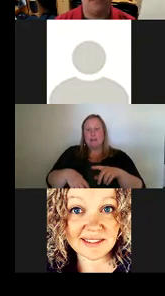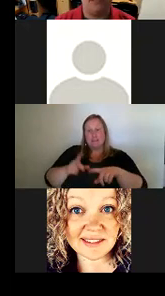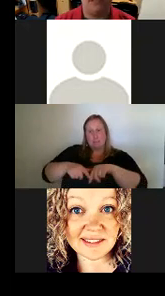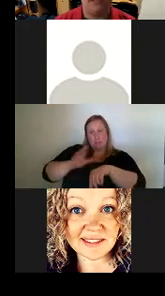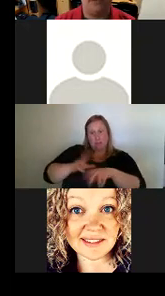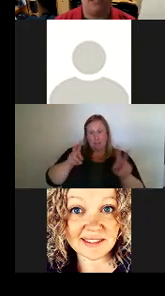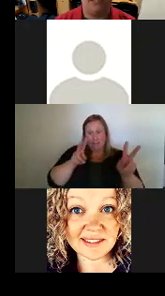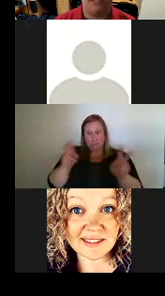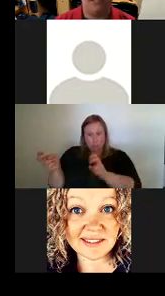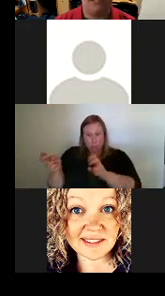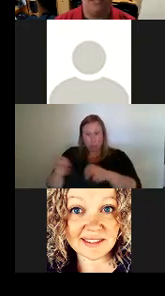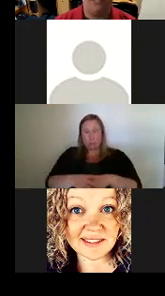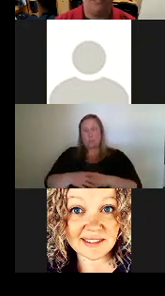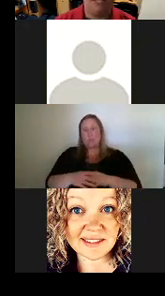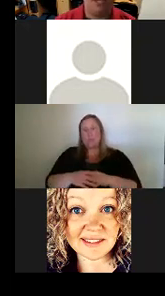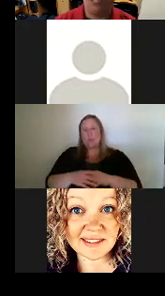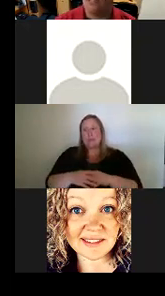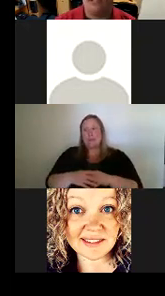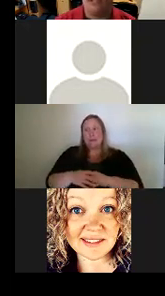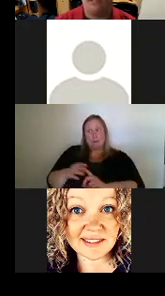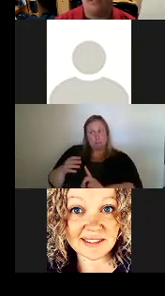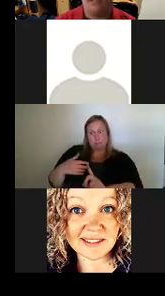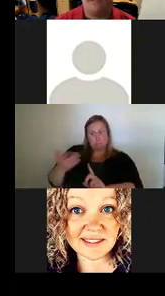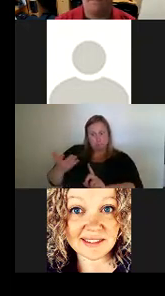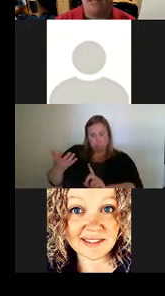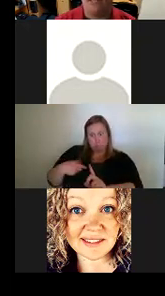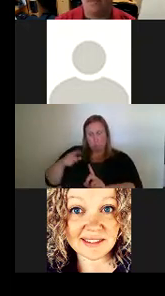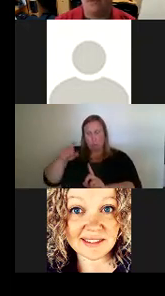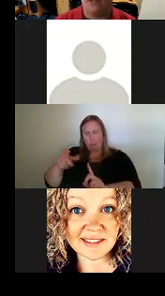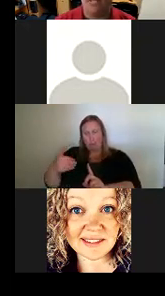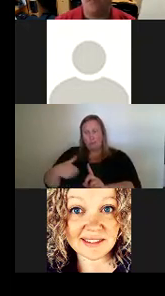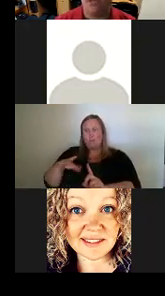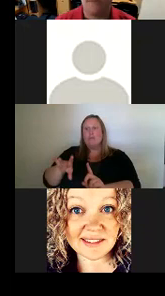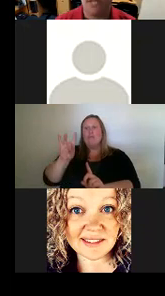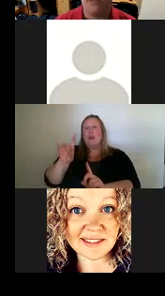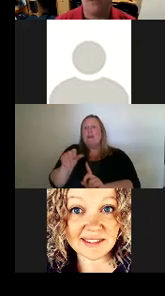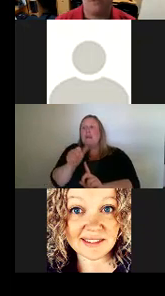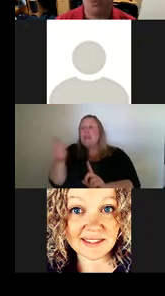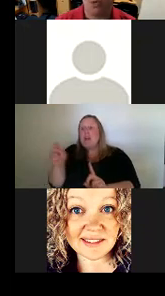DID WE NEED TO FIND OTHER KEYBOARD COMMANDS OR SHORTCUTS